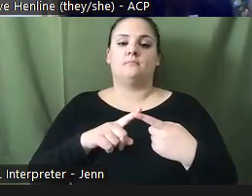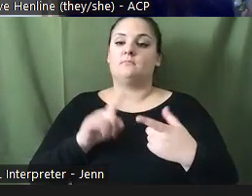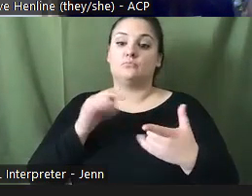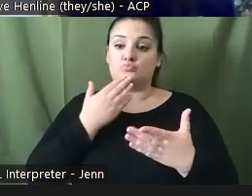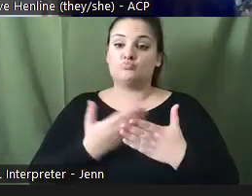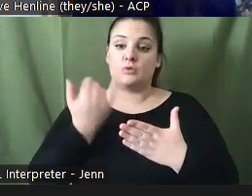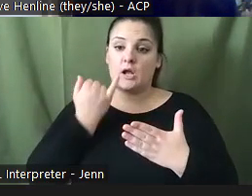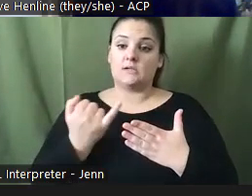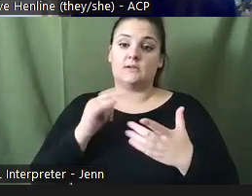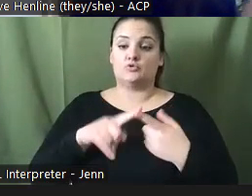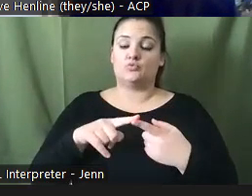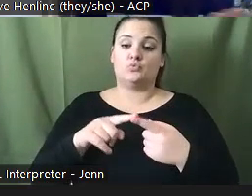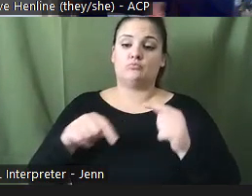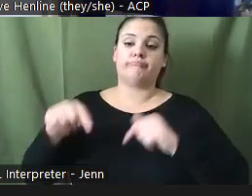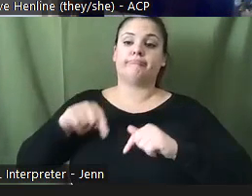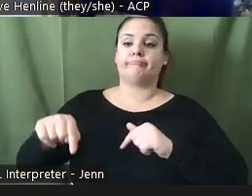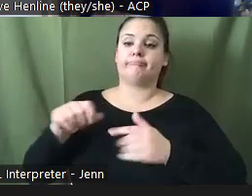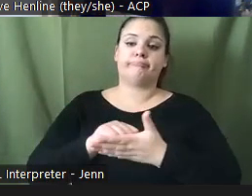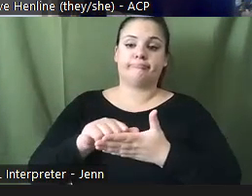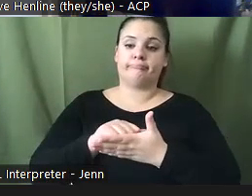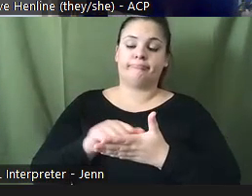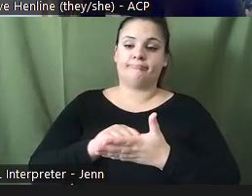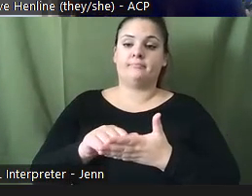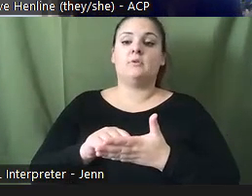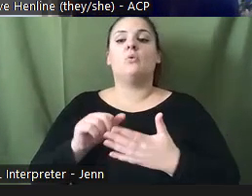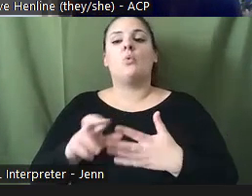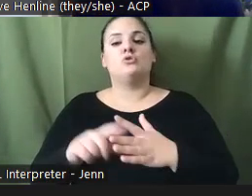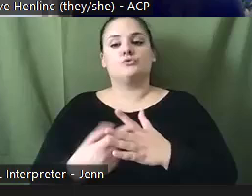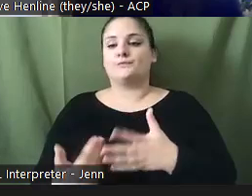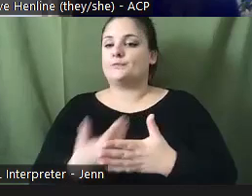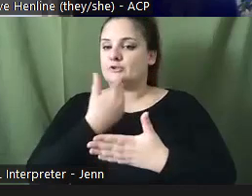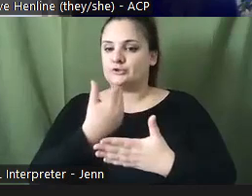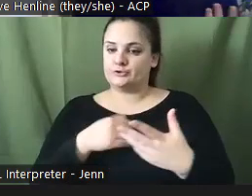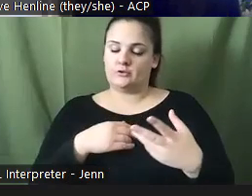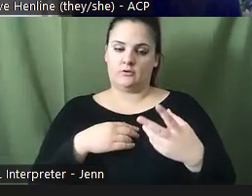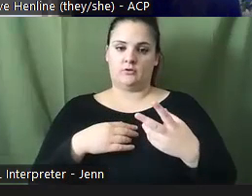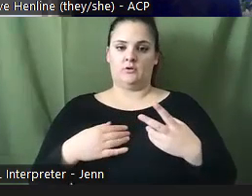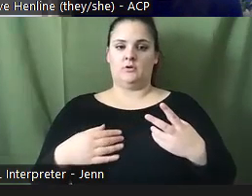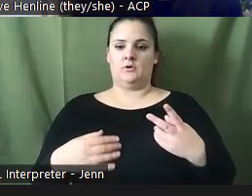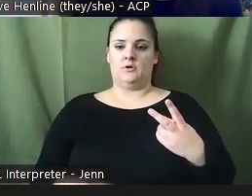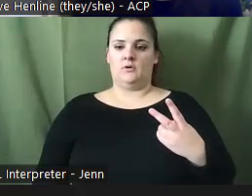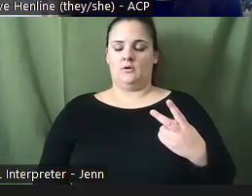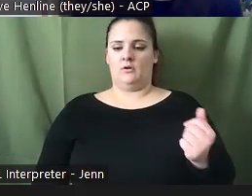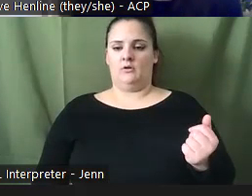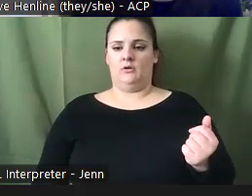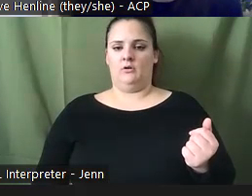retroactively, or you can start records fresh. I don't know, I'm gonna get rid of